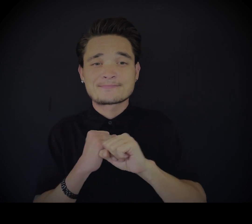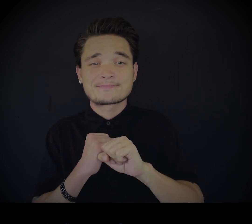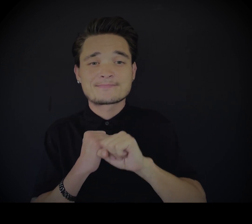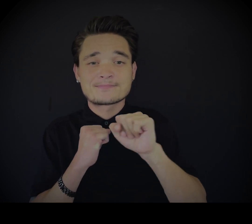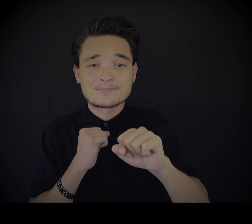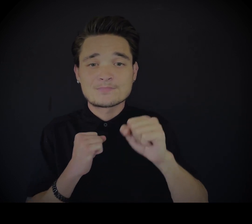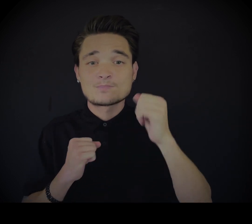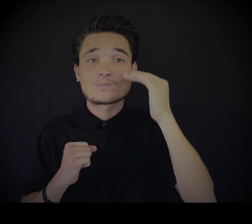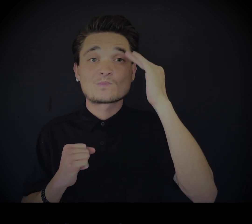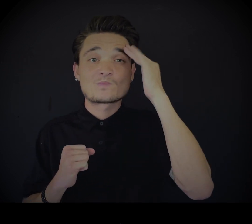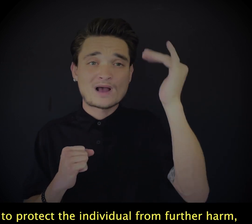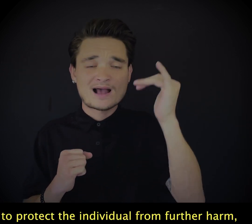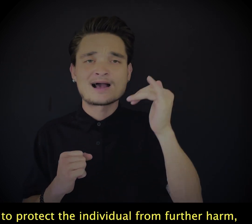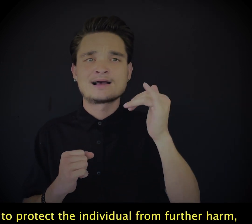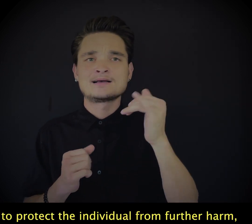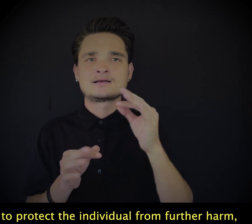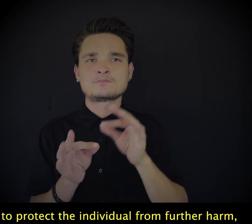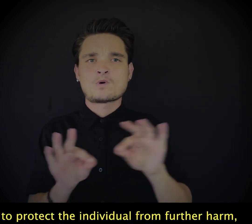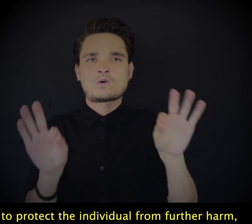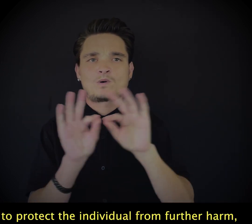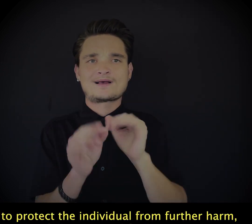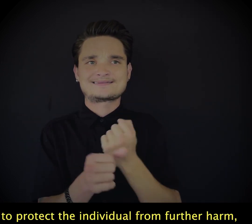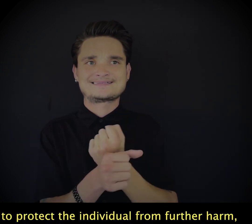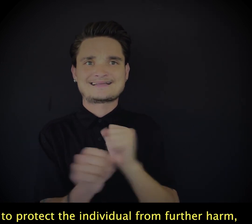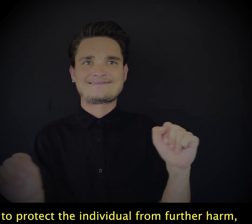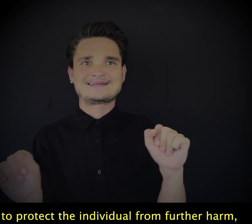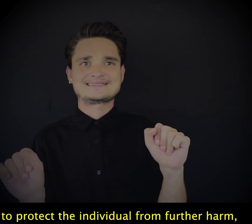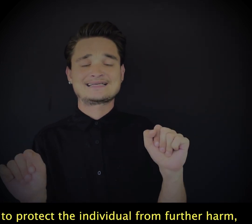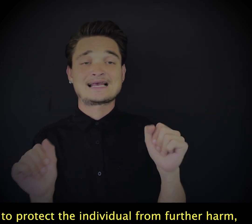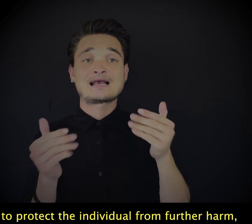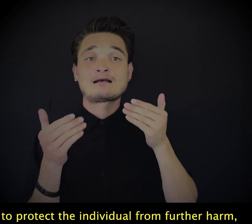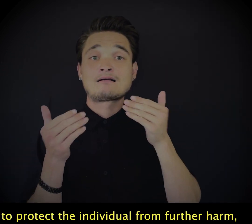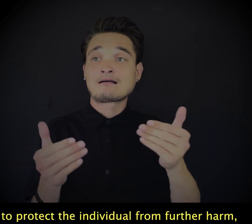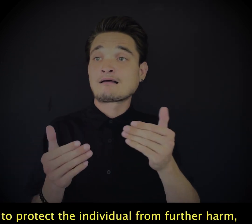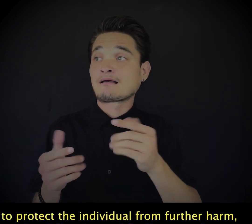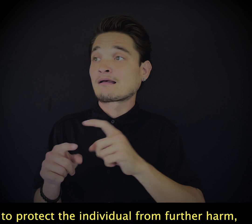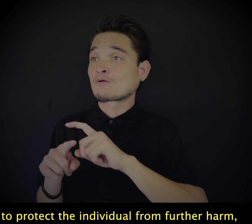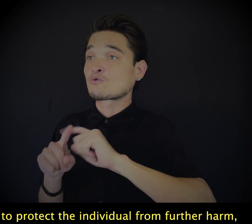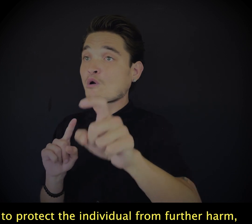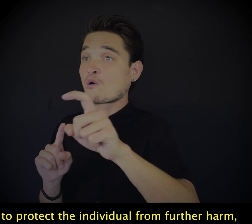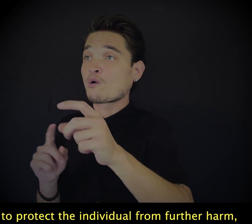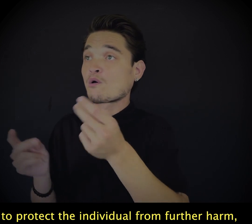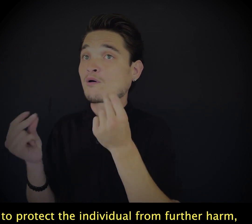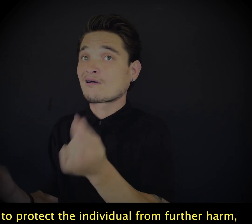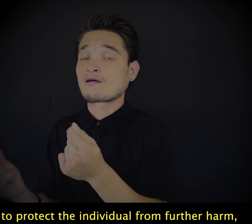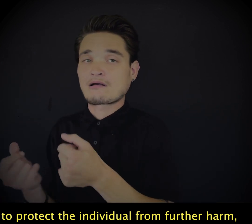implement safety measures to protect the individual from further harm, and to follow internal facility procedures.